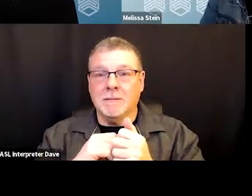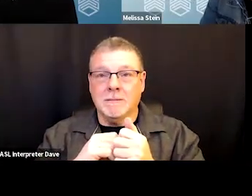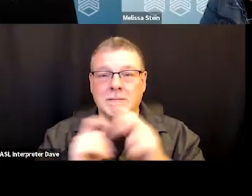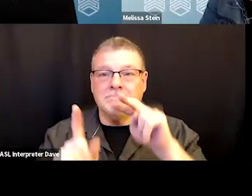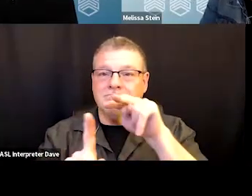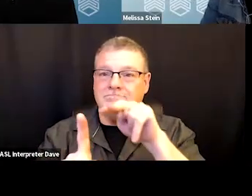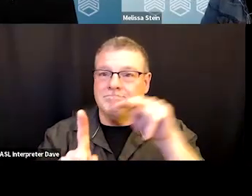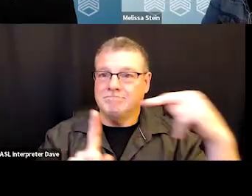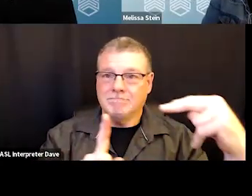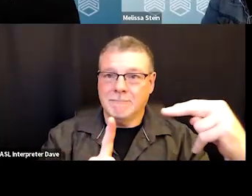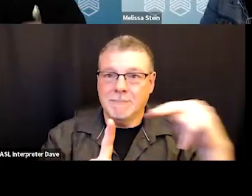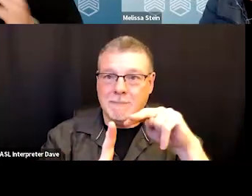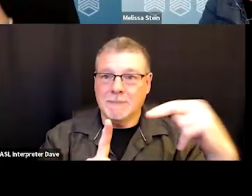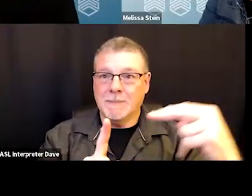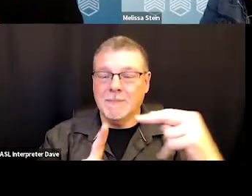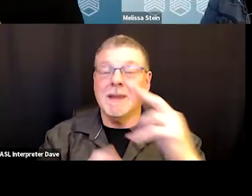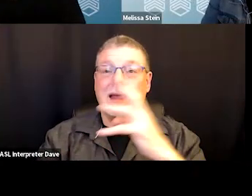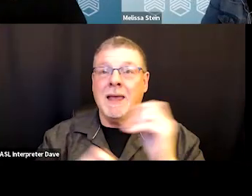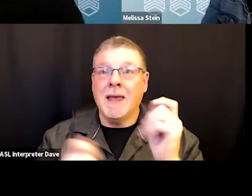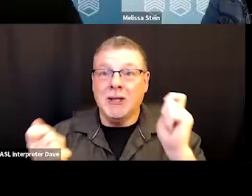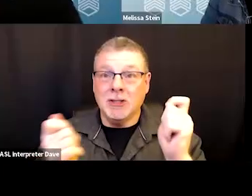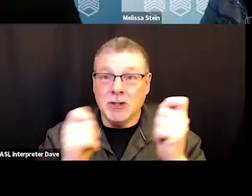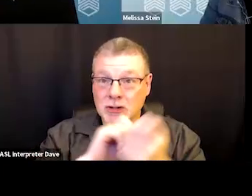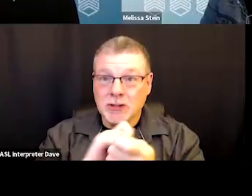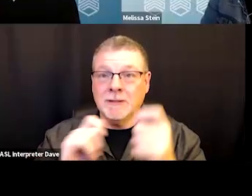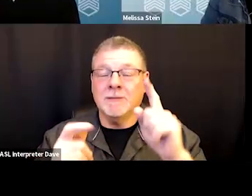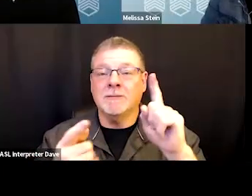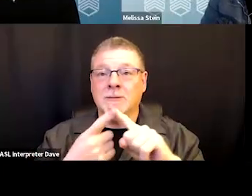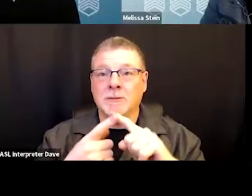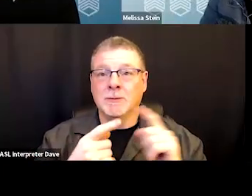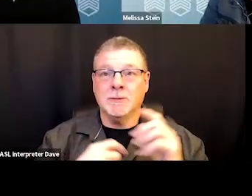and shift toward policies and procedures